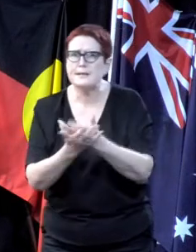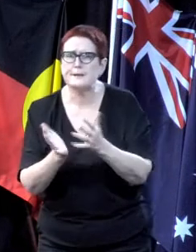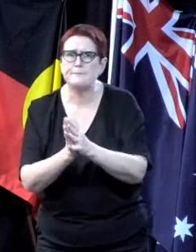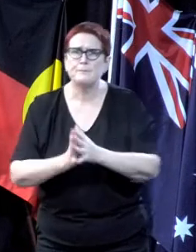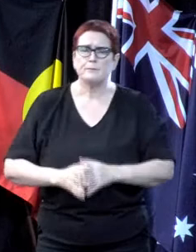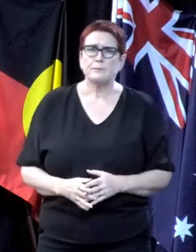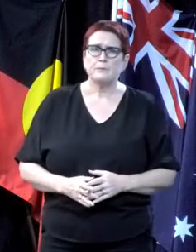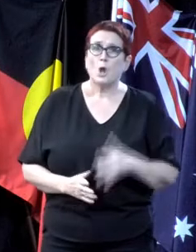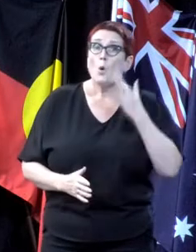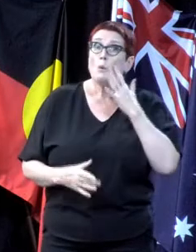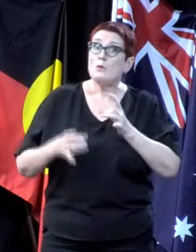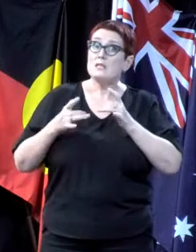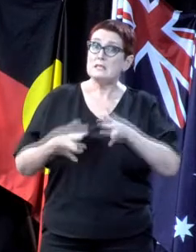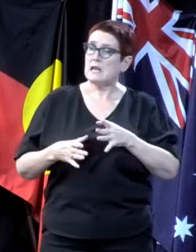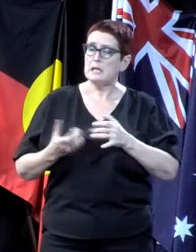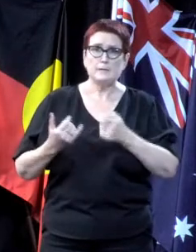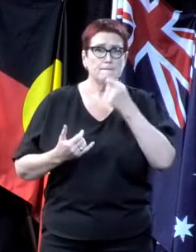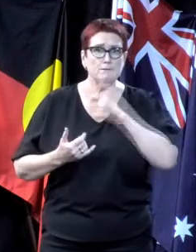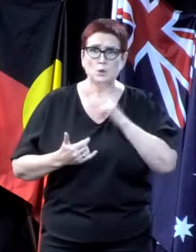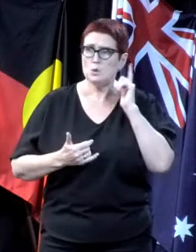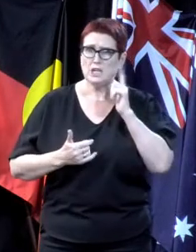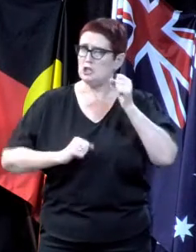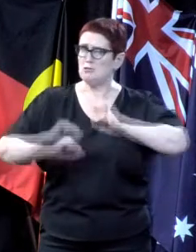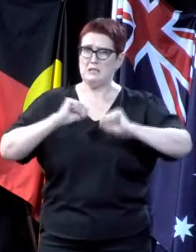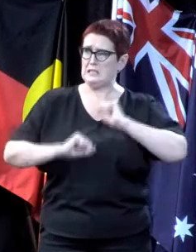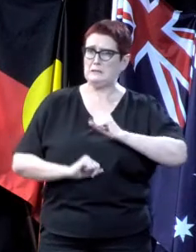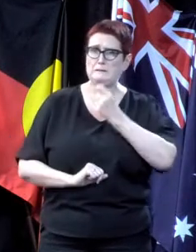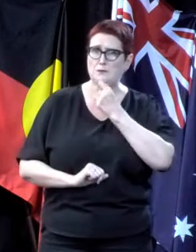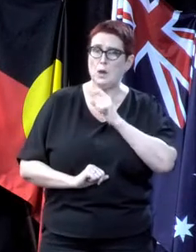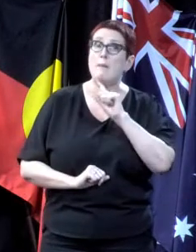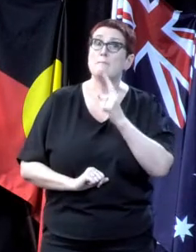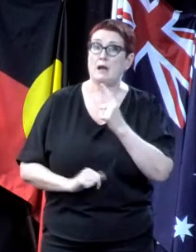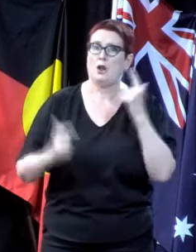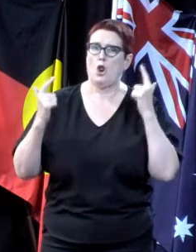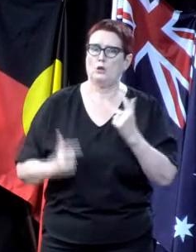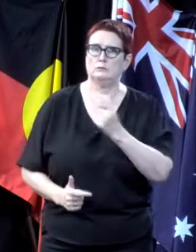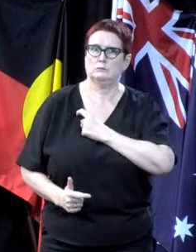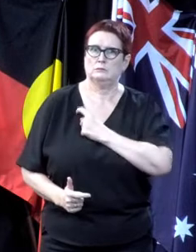moving towards an inclusive model, but there was a lot of fear, particularly from the teaching teams and people like that.